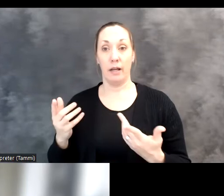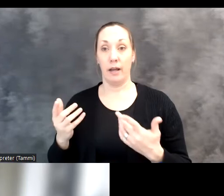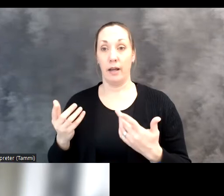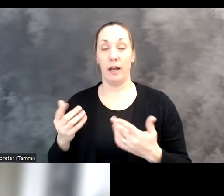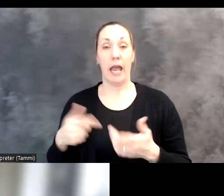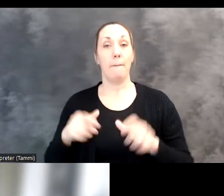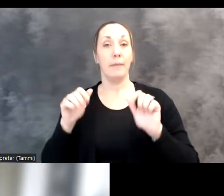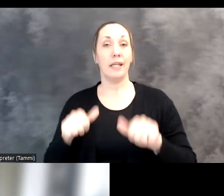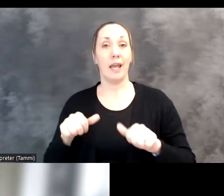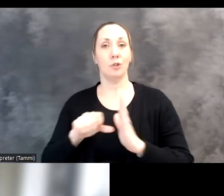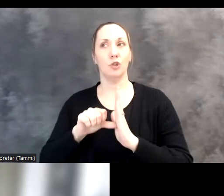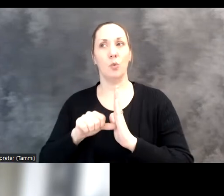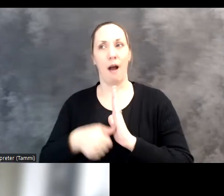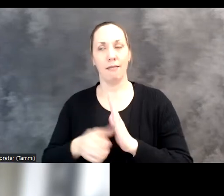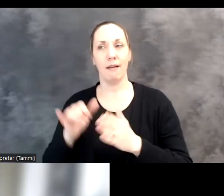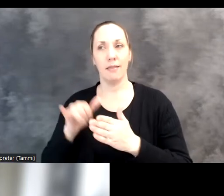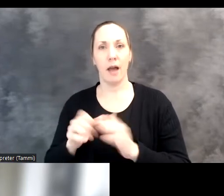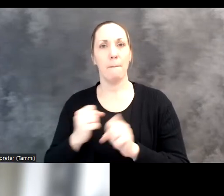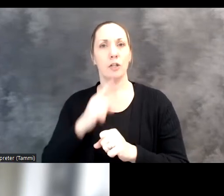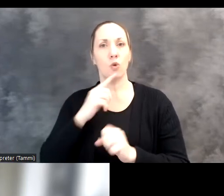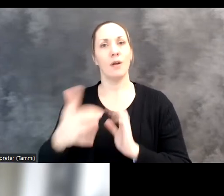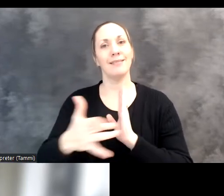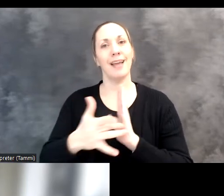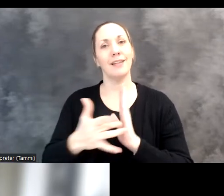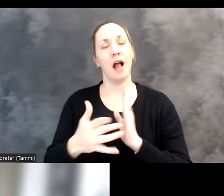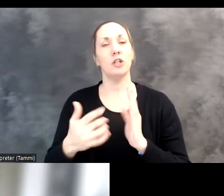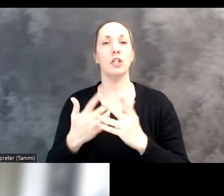few people that had had the experience that I have had at